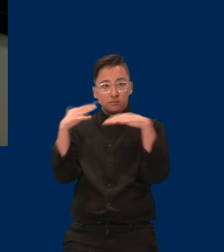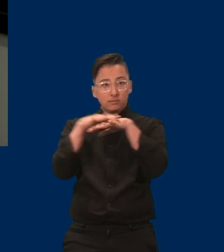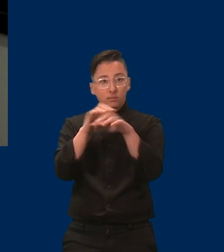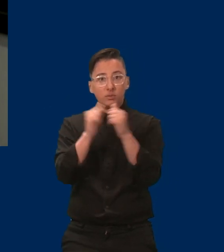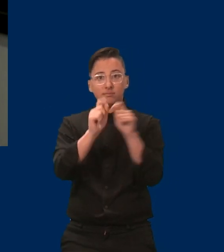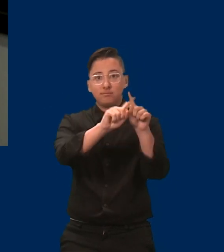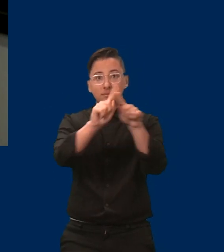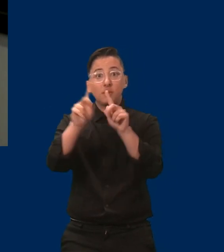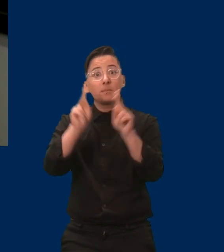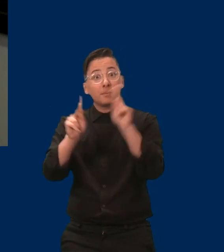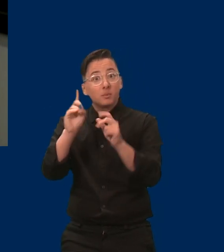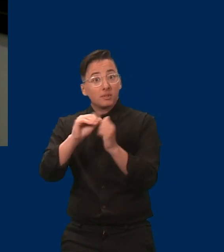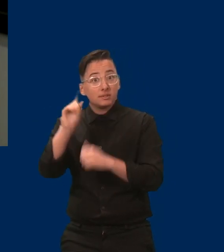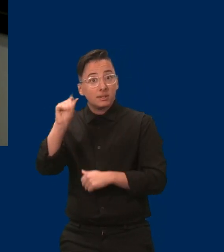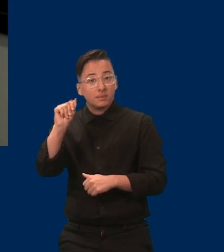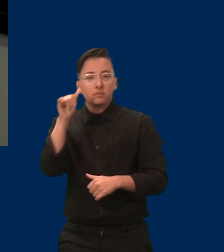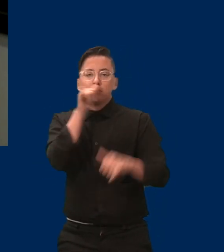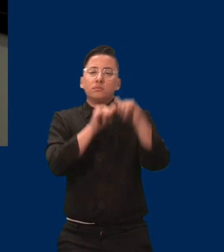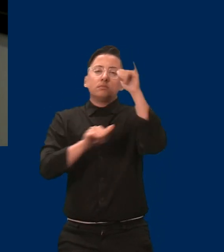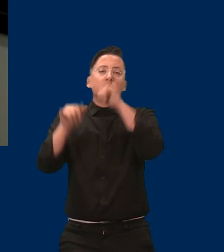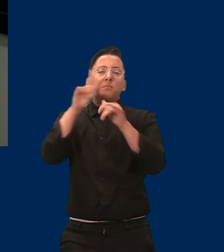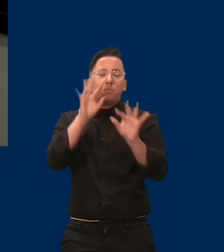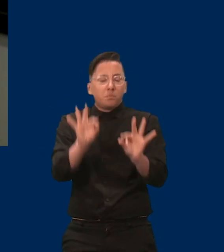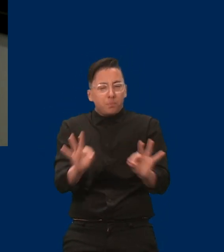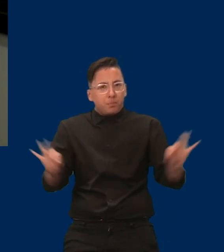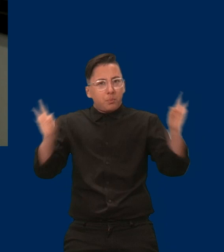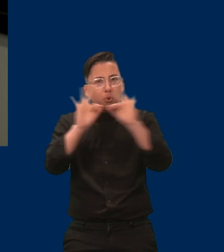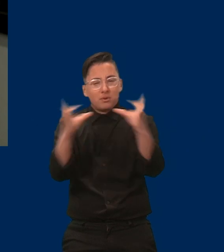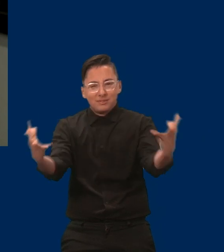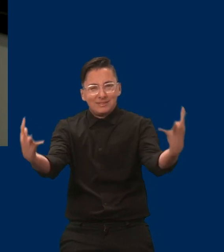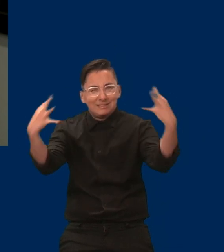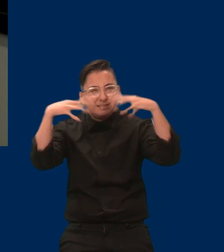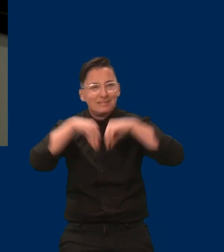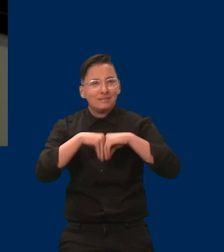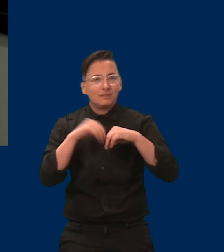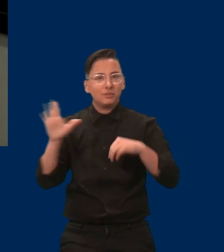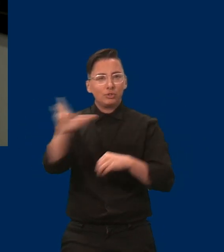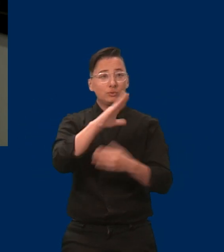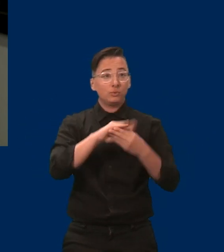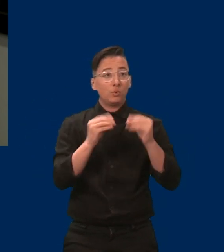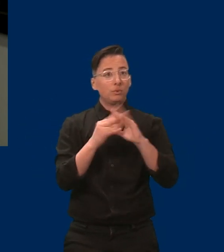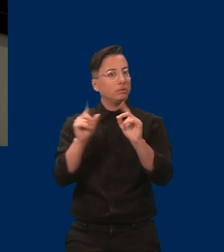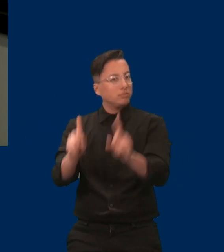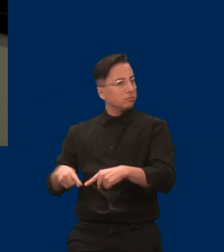is going to be key and priority in my life. And it has been since my days in the Bush administration